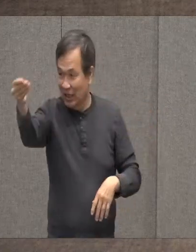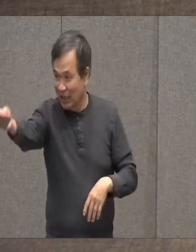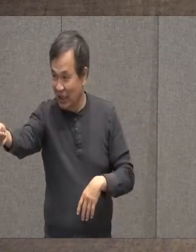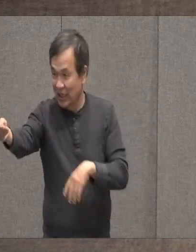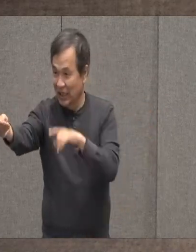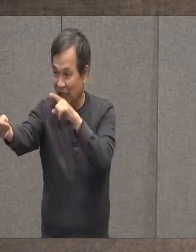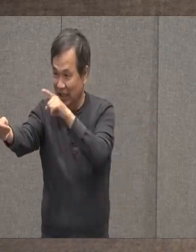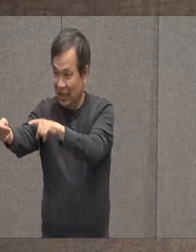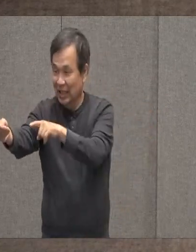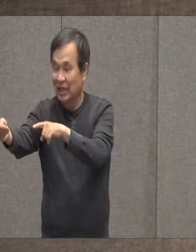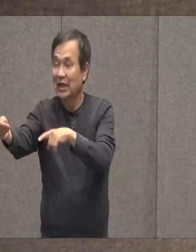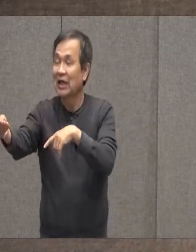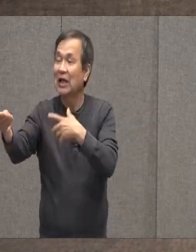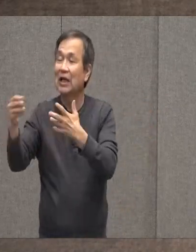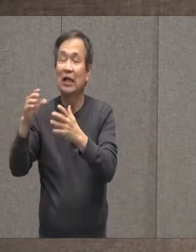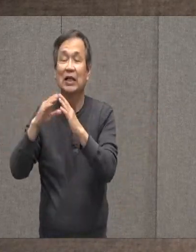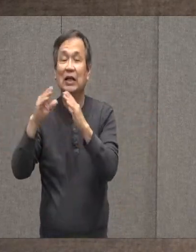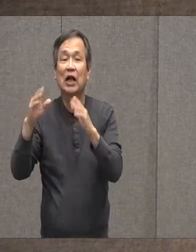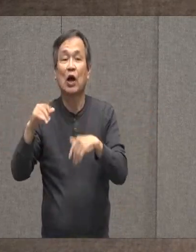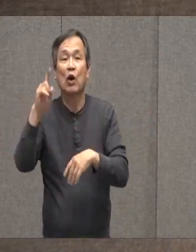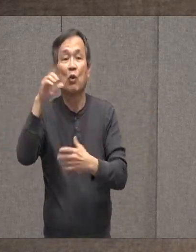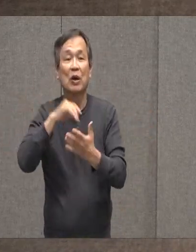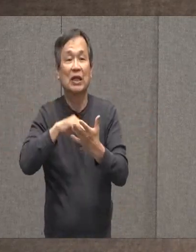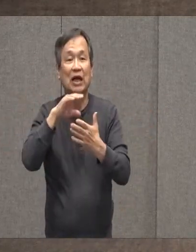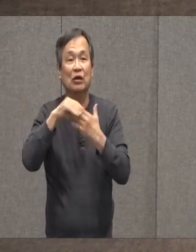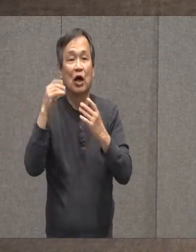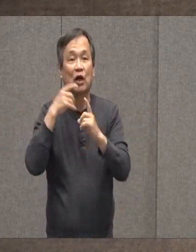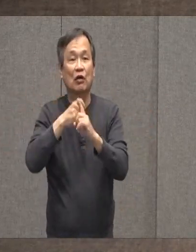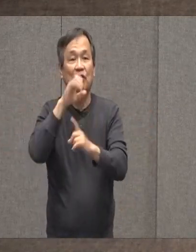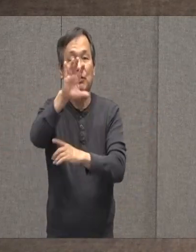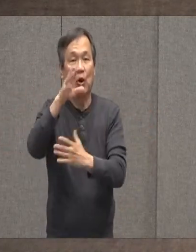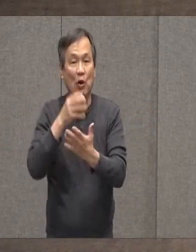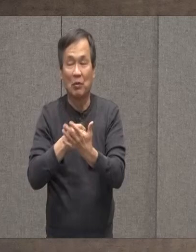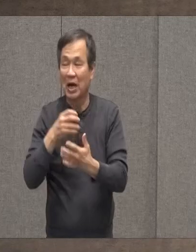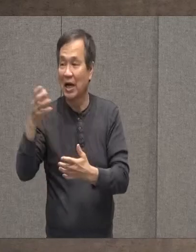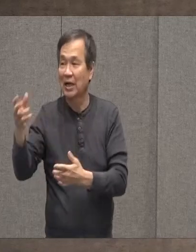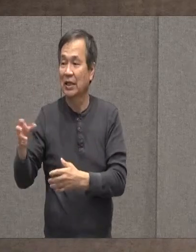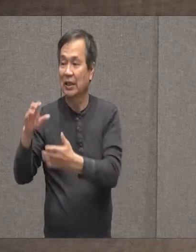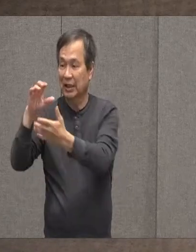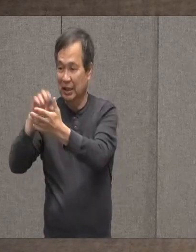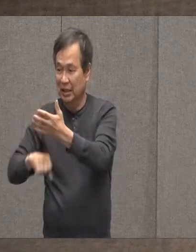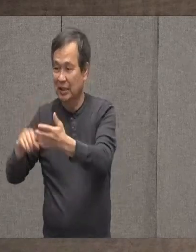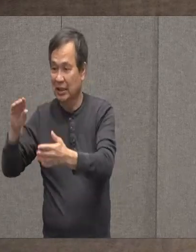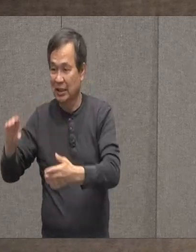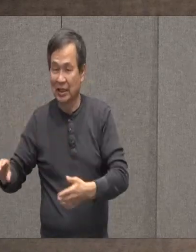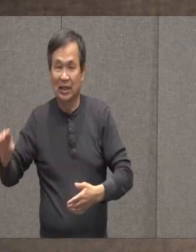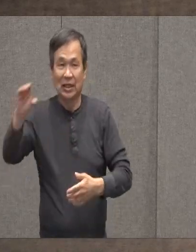to take $1,000 out of your money. After your bank does that, the Clearing House